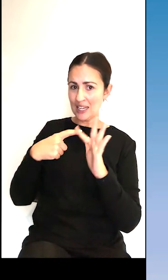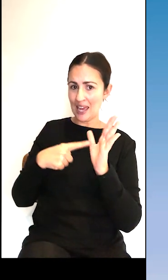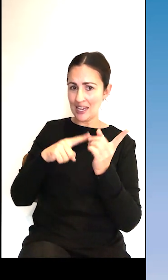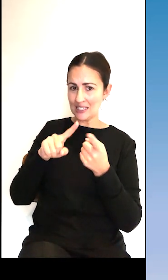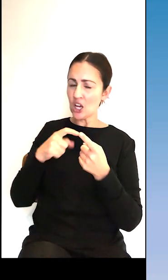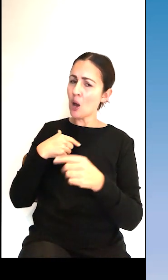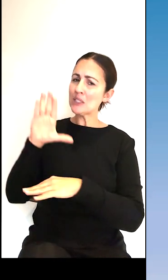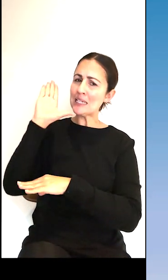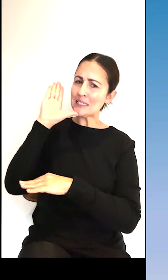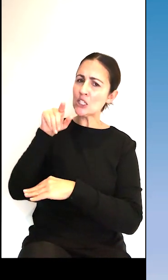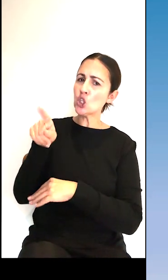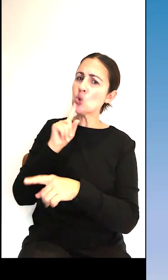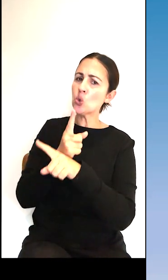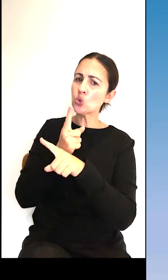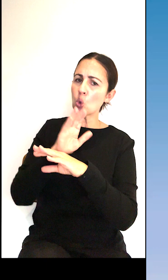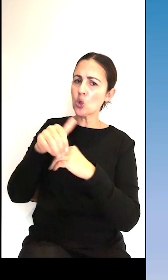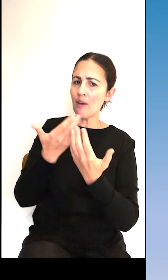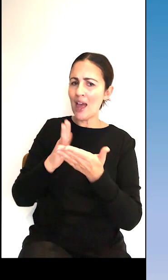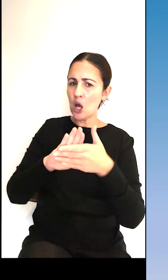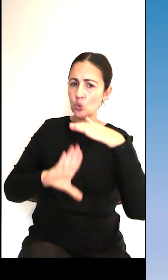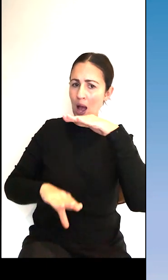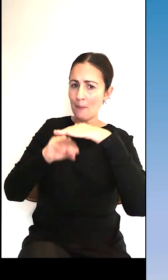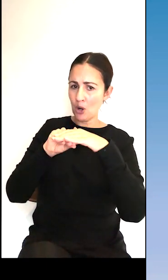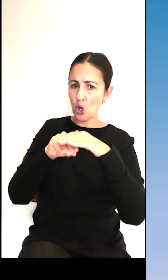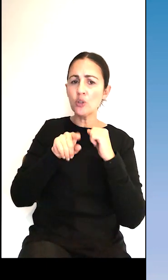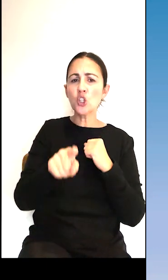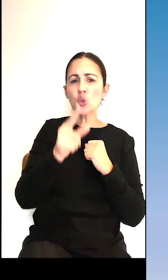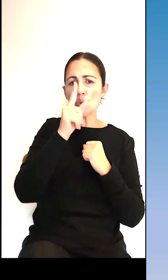were talking about the uploading of a number of documents and I think,